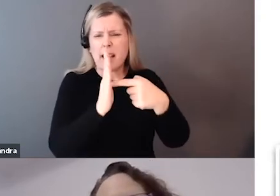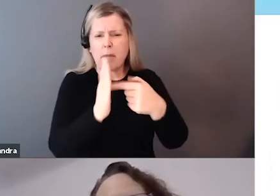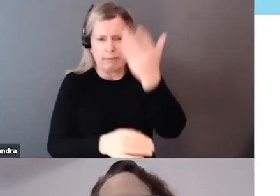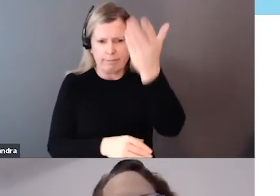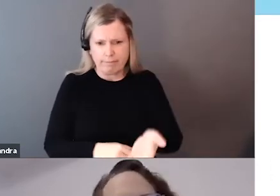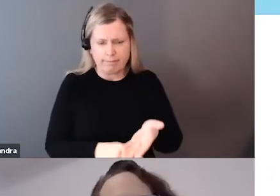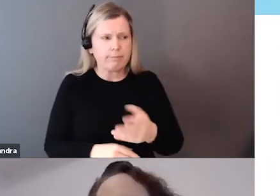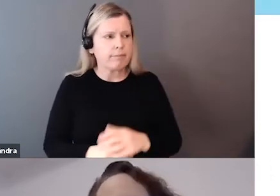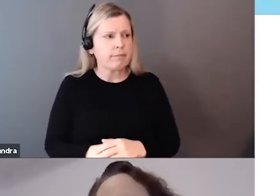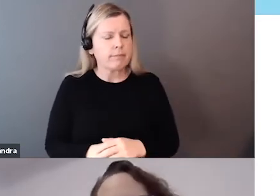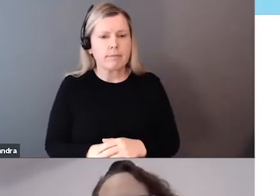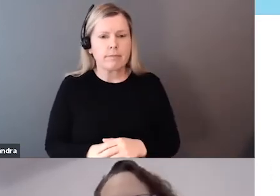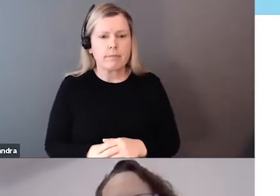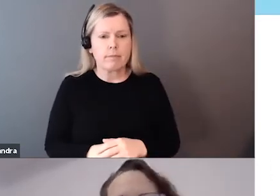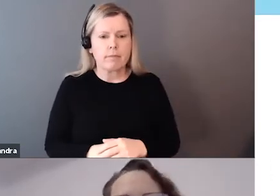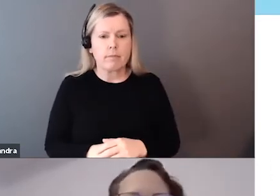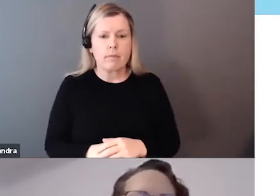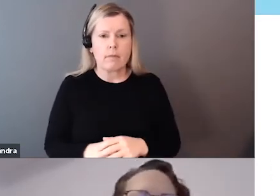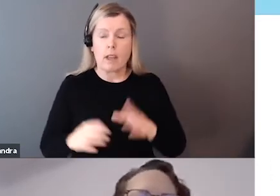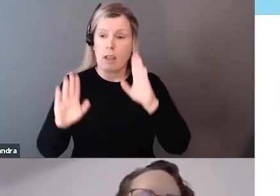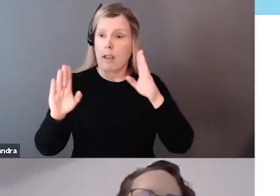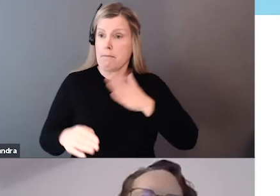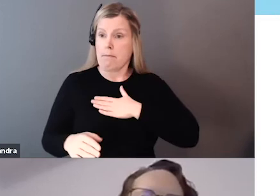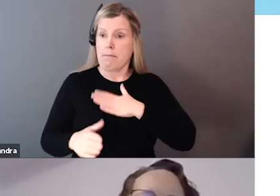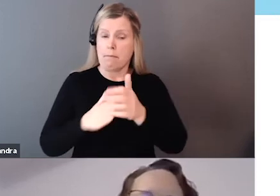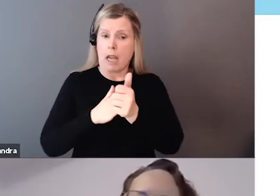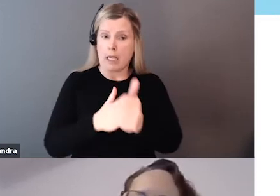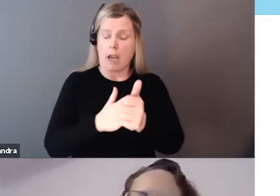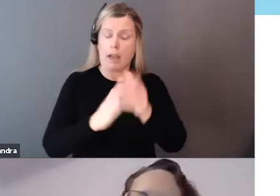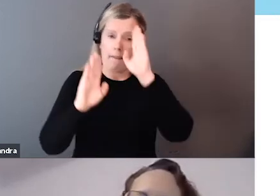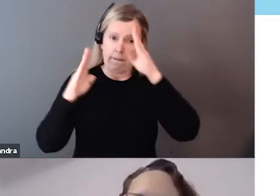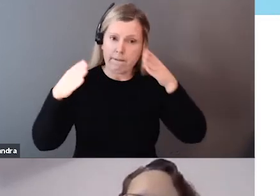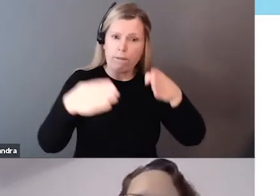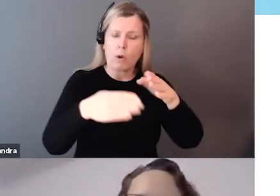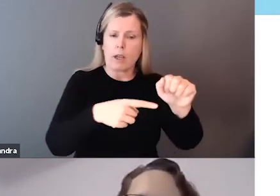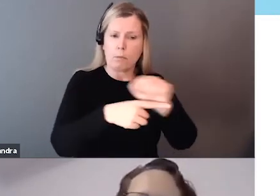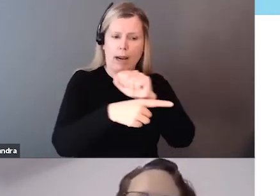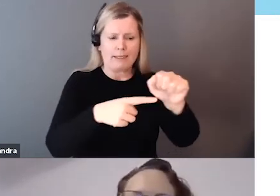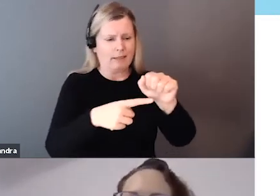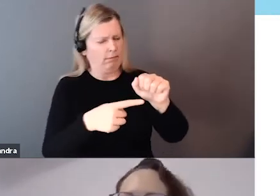The focus of our guide was on a practice focus and what I mean by that, is that what we did